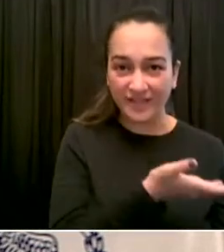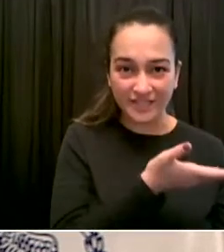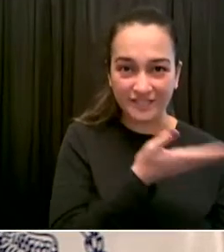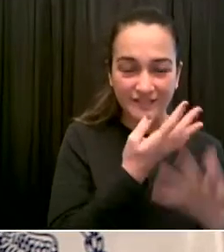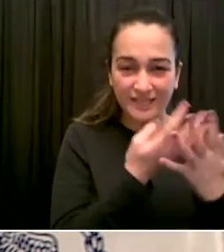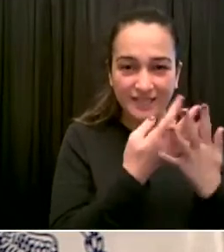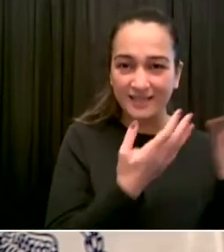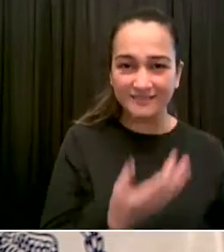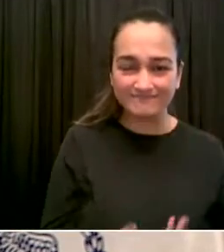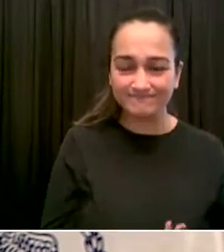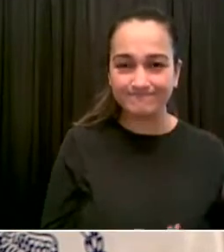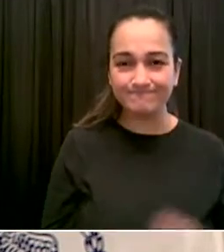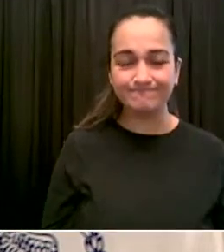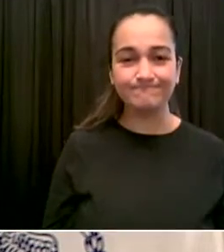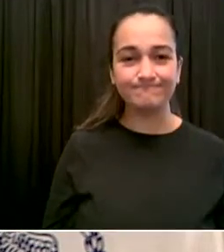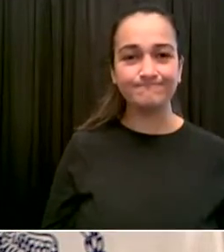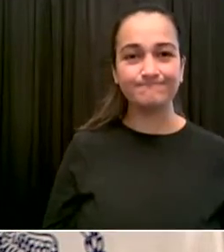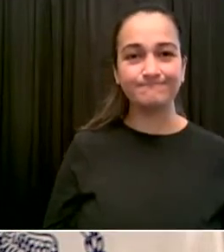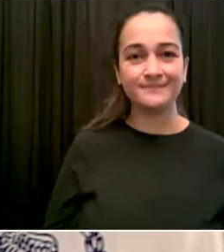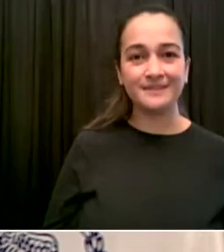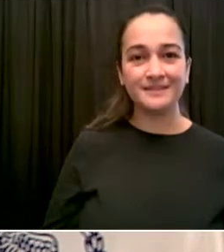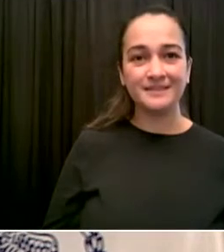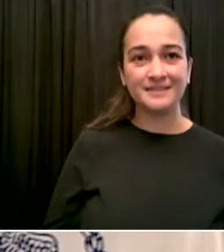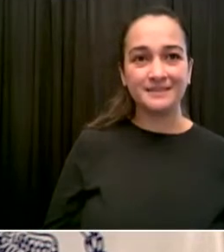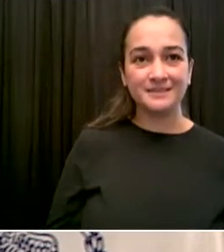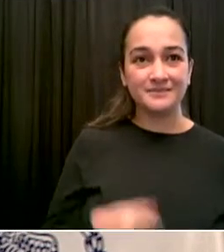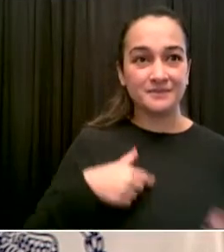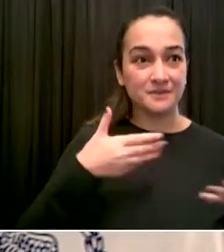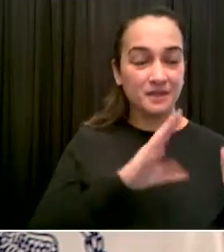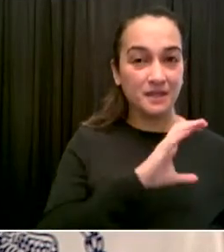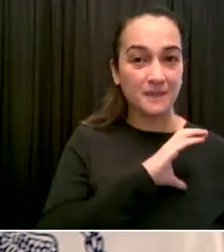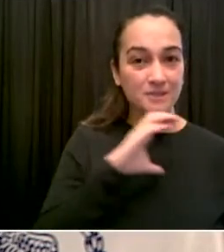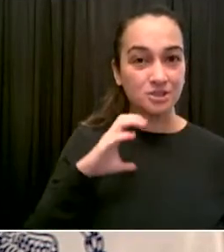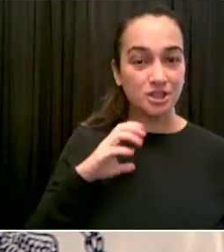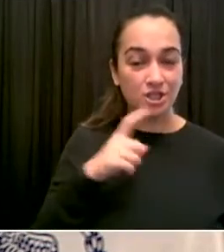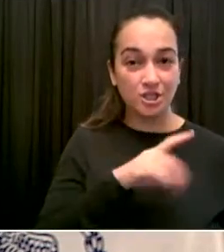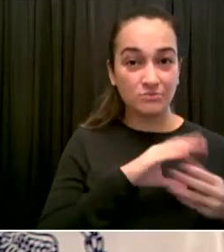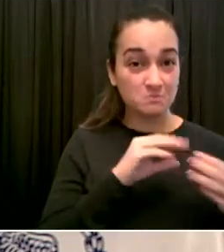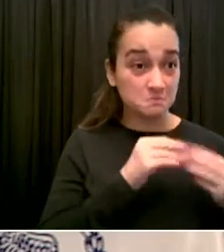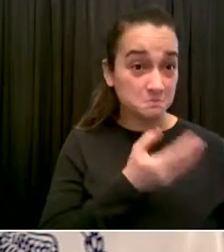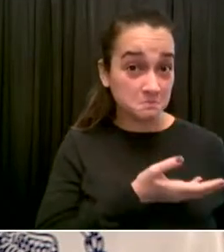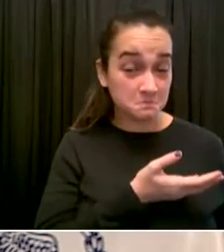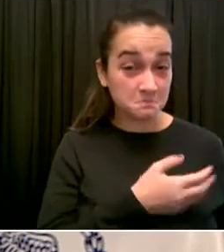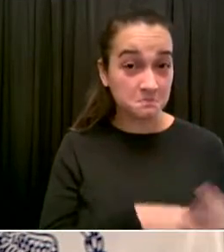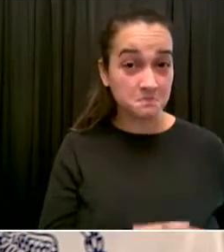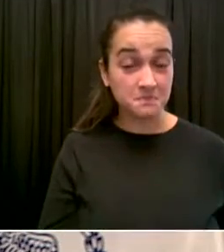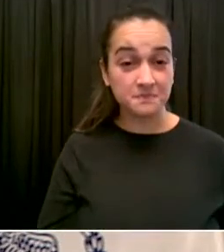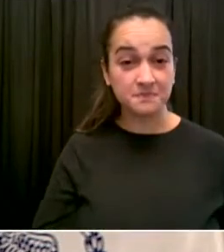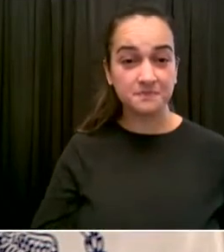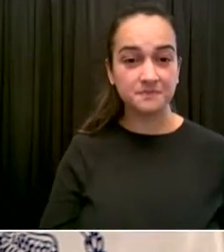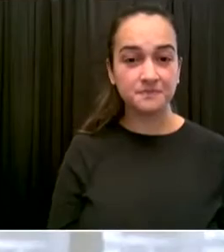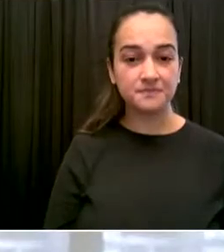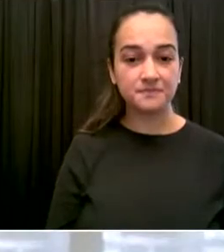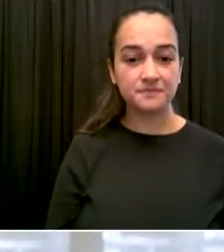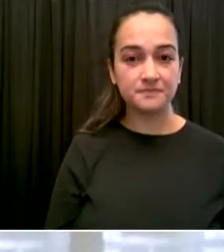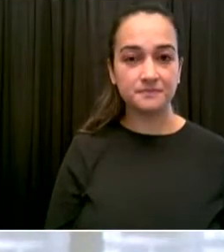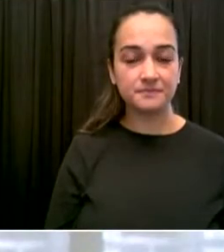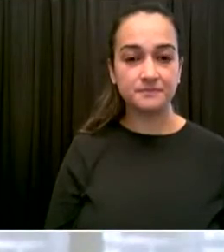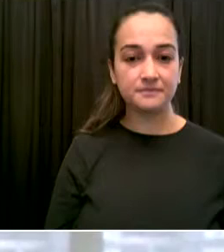ANYONE WHO IS FAKING SICKNESS IS HURTING THEIR FELLOW OFFICER AND NEEDS TO STOP. WE WILL BE VERY AGGRESSIVE ABOUT THAT.